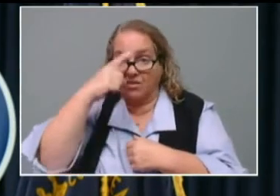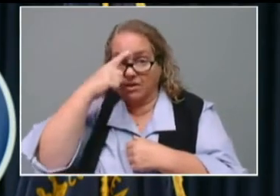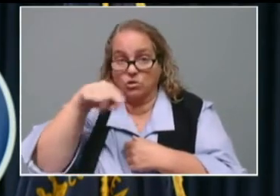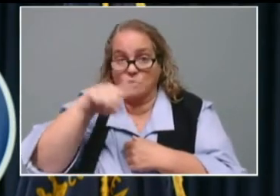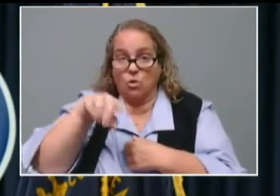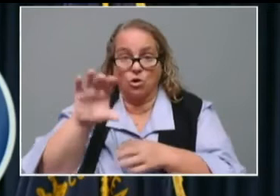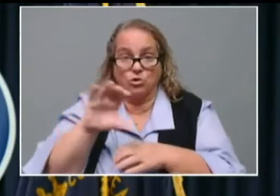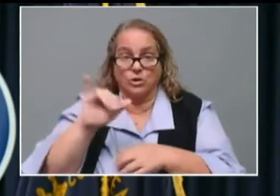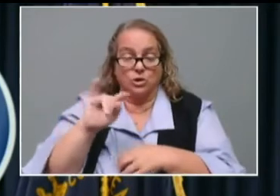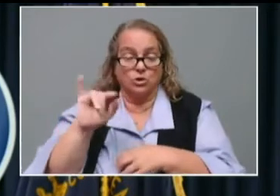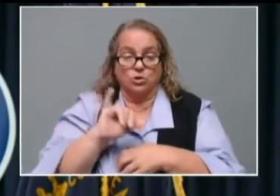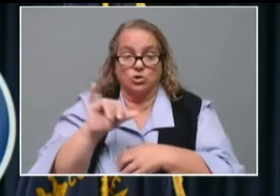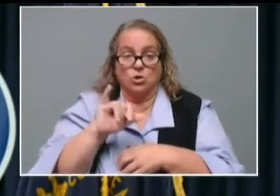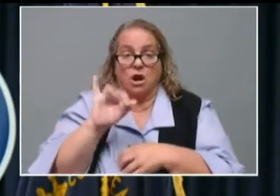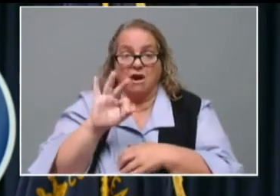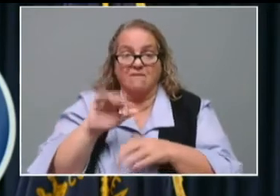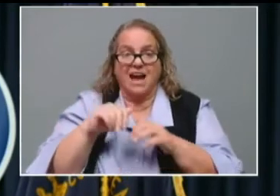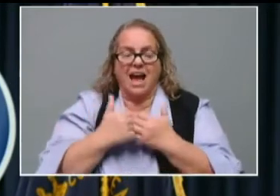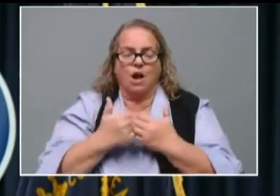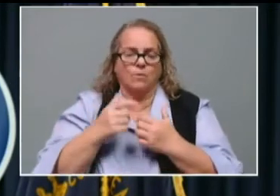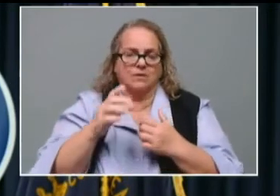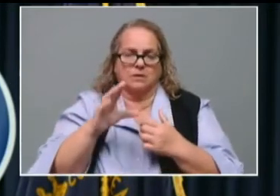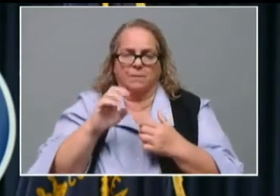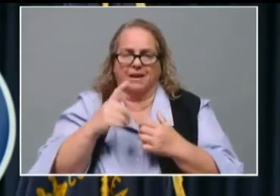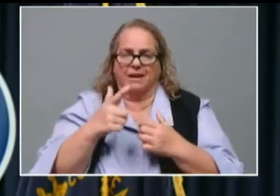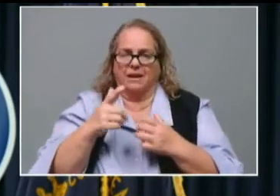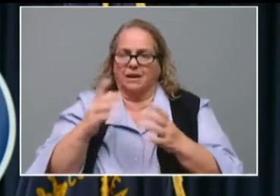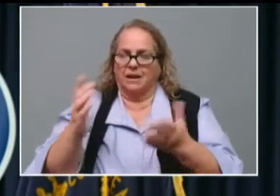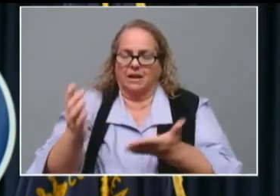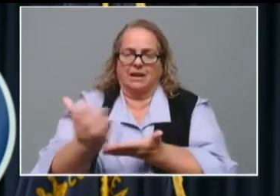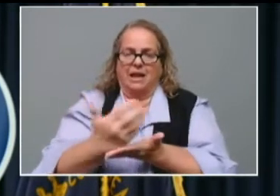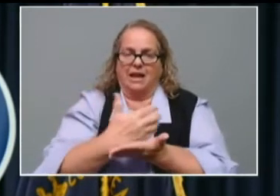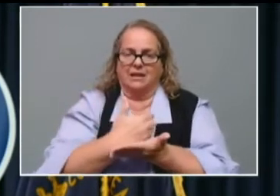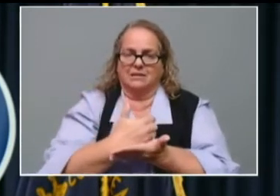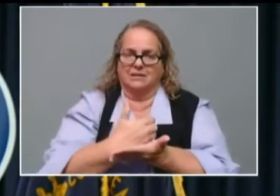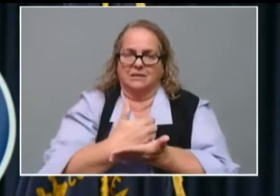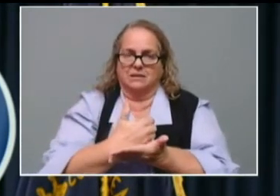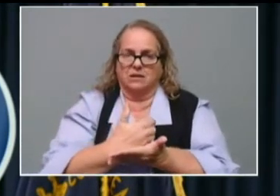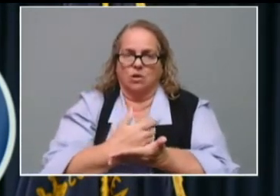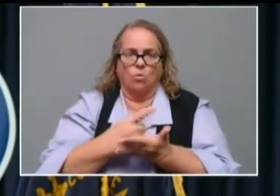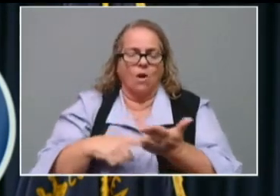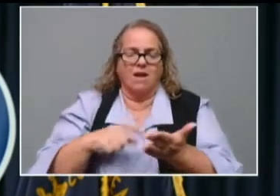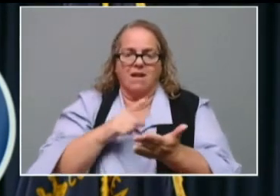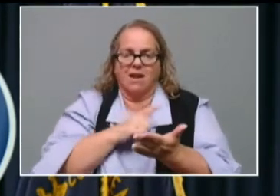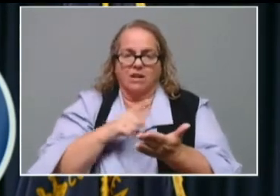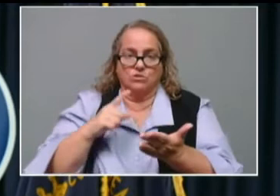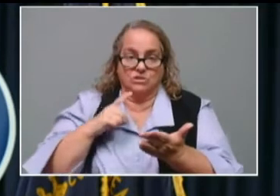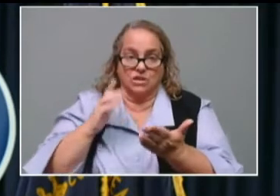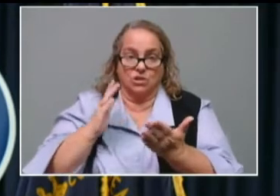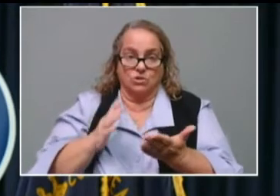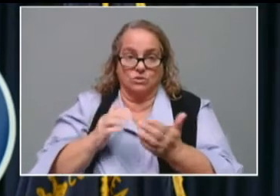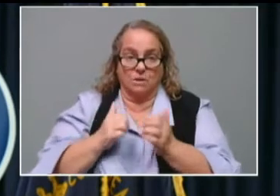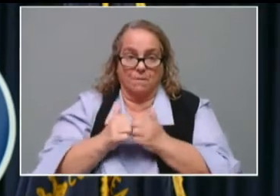how it's being compiled with what the legislature passed. Obviously it it